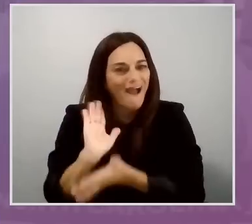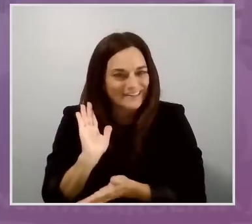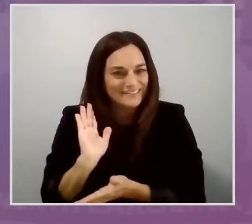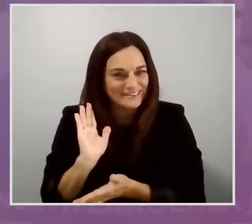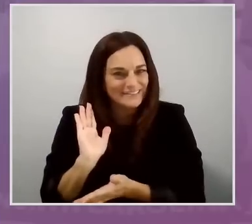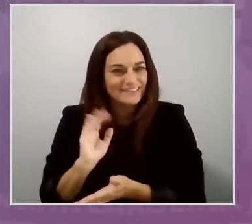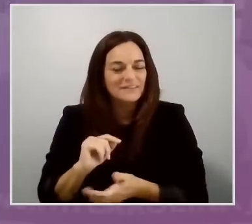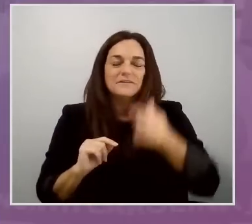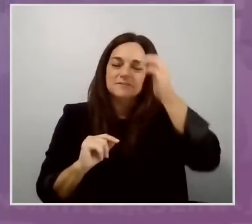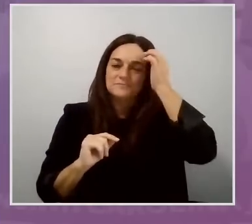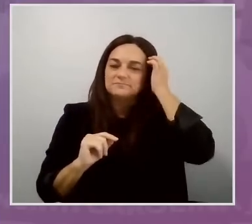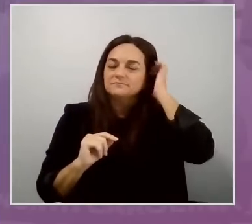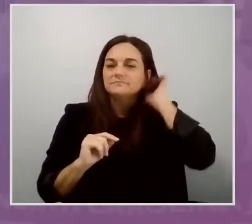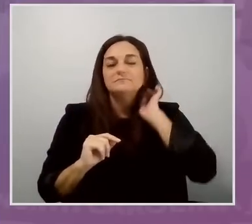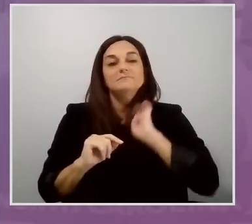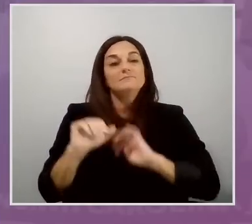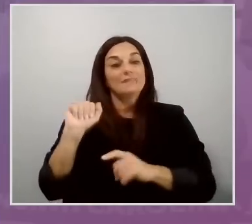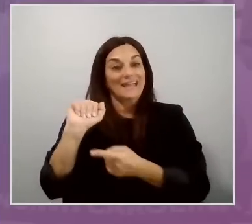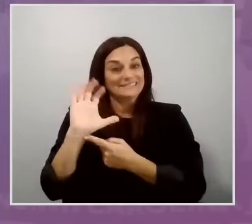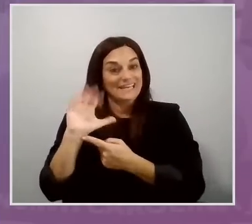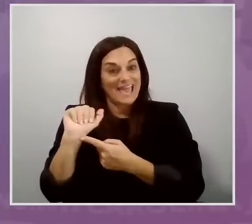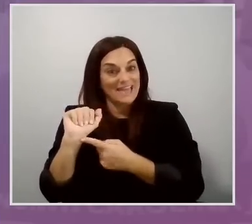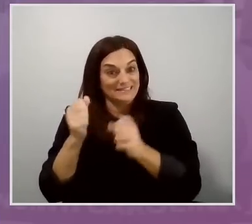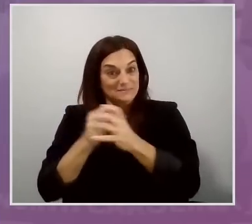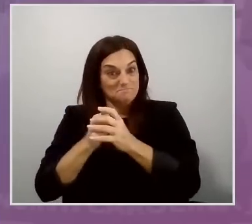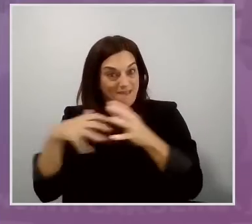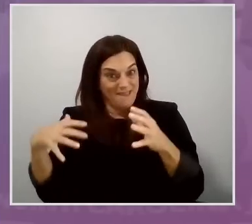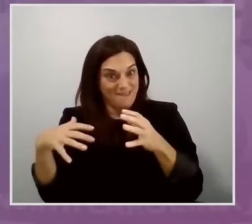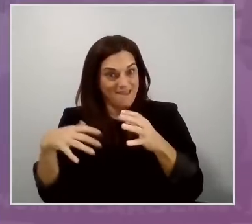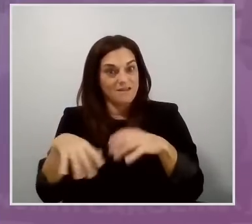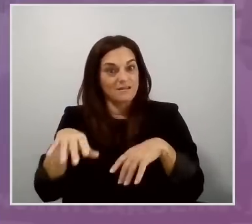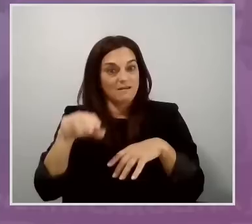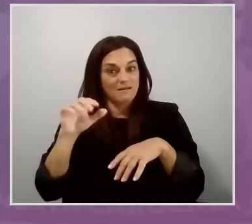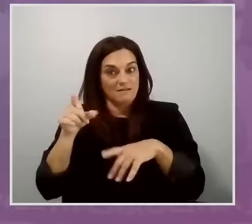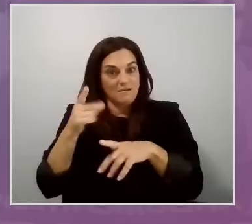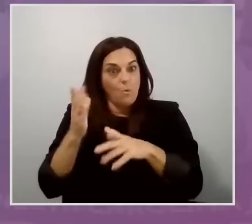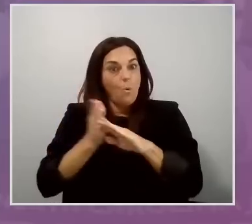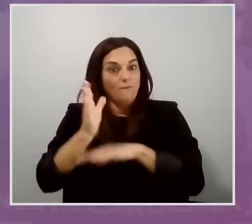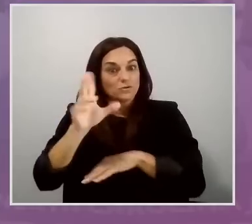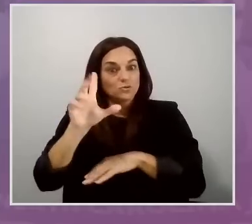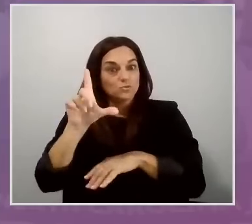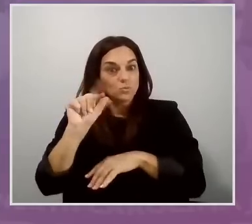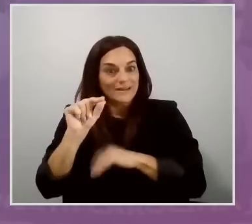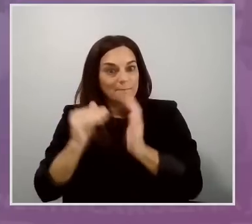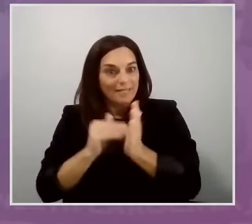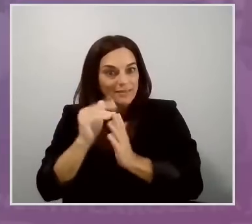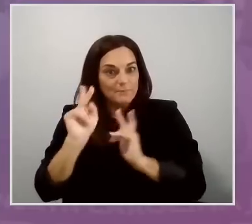NOT JUST A PRIVILEGE OF THOSE WHO CAN AFFORD IT.